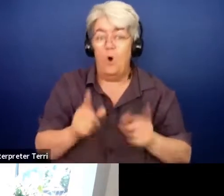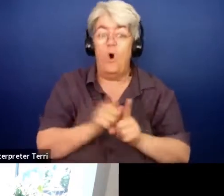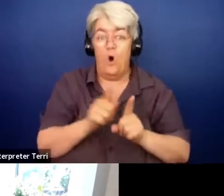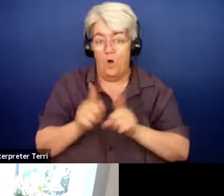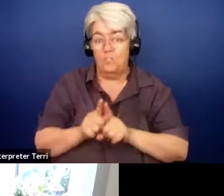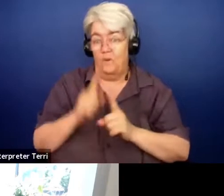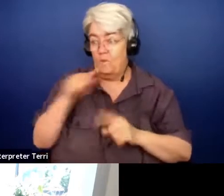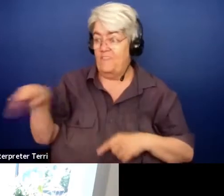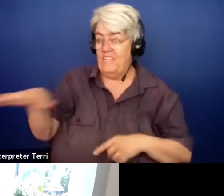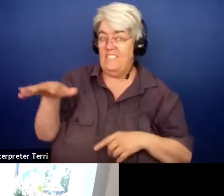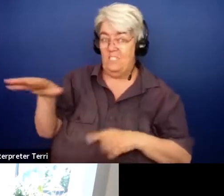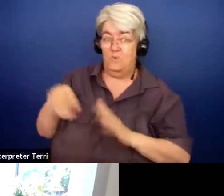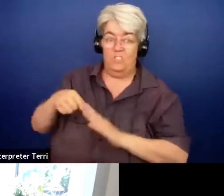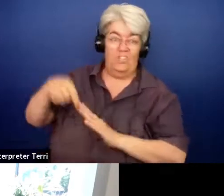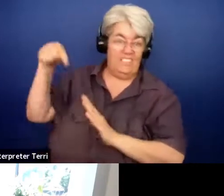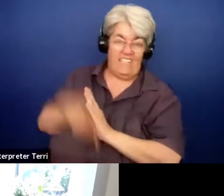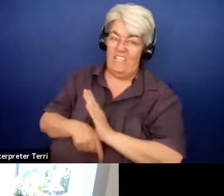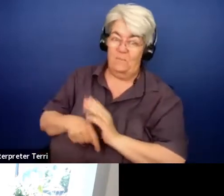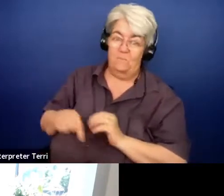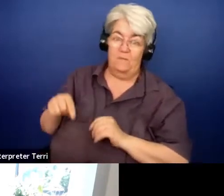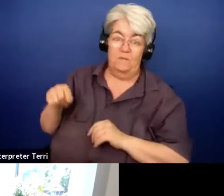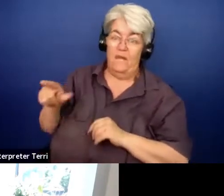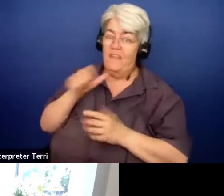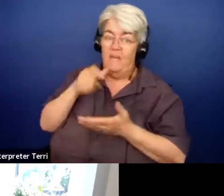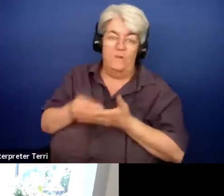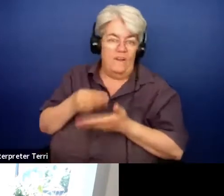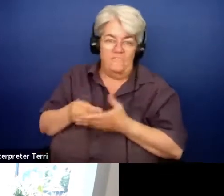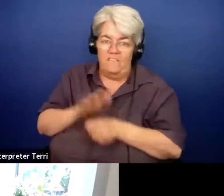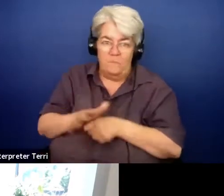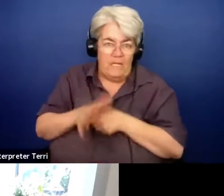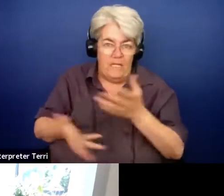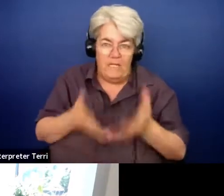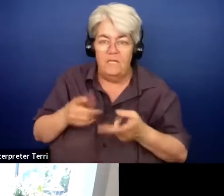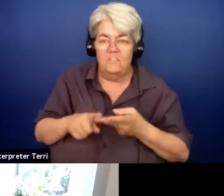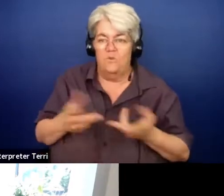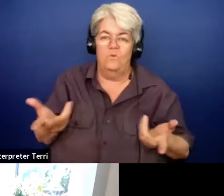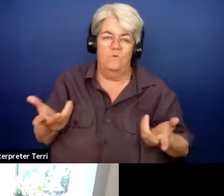are already very under resourced.